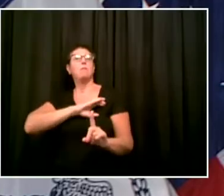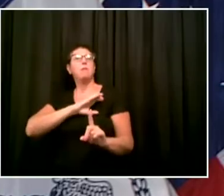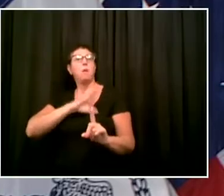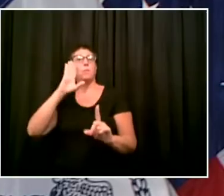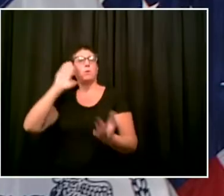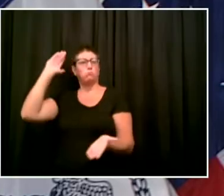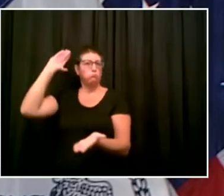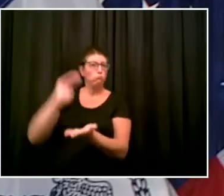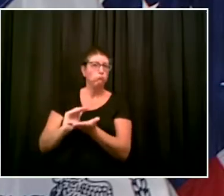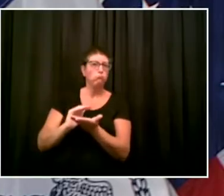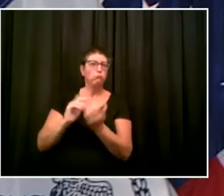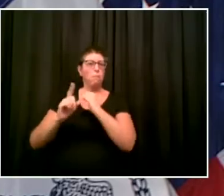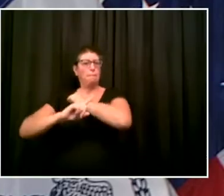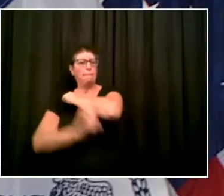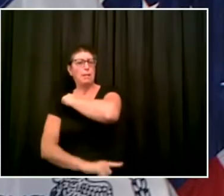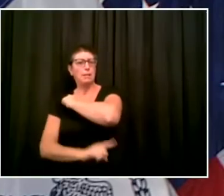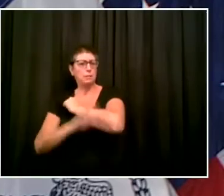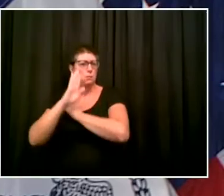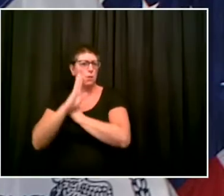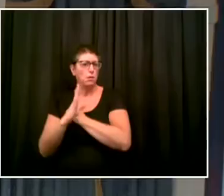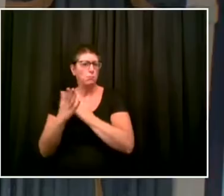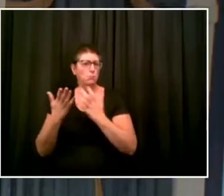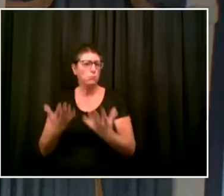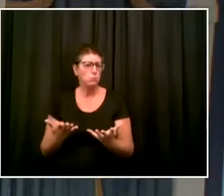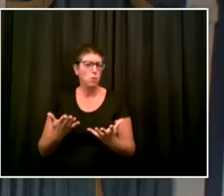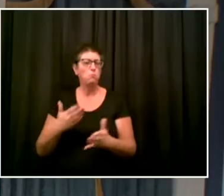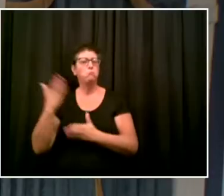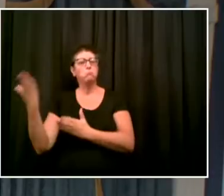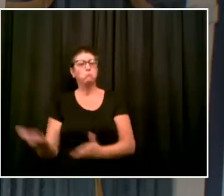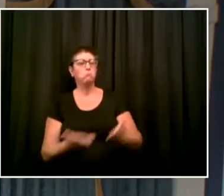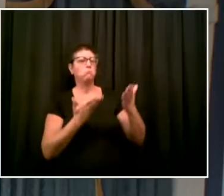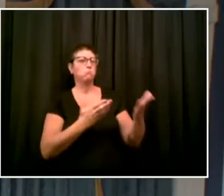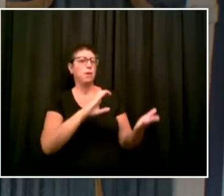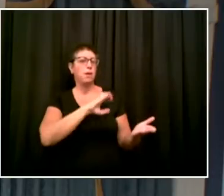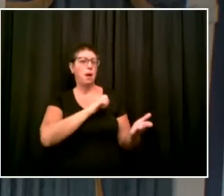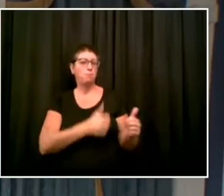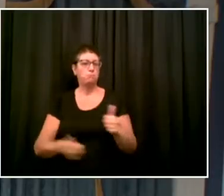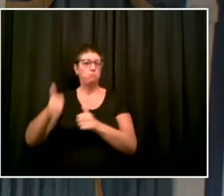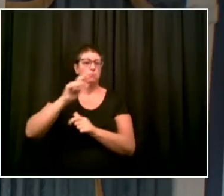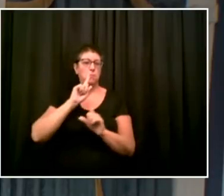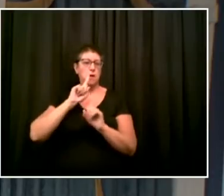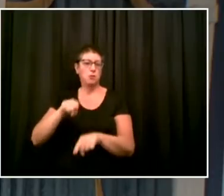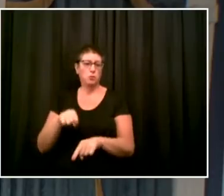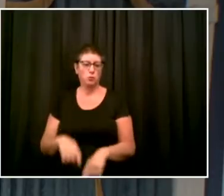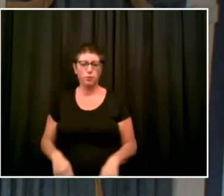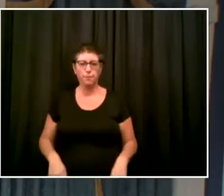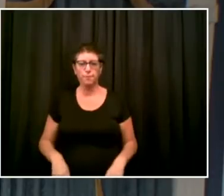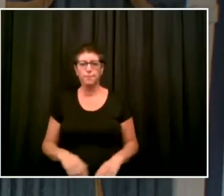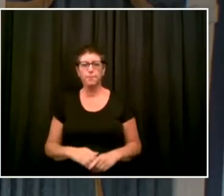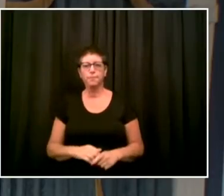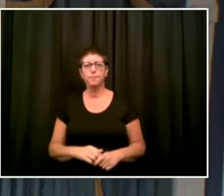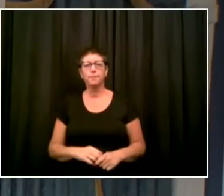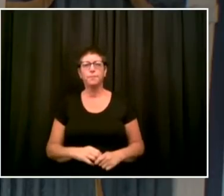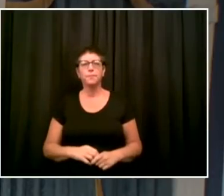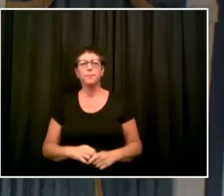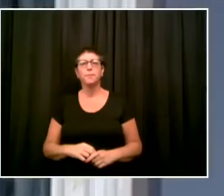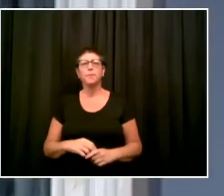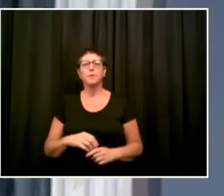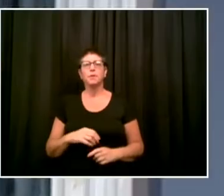MORE CLEAR OR TRANSPARENT STANDARD WILL LEAD TO MORE